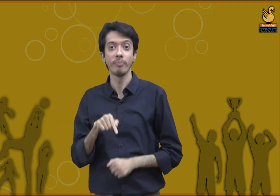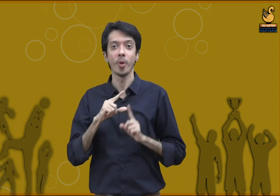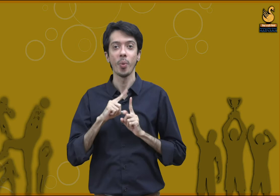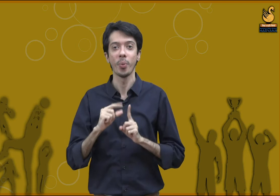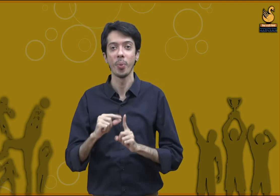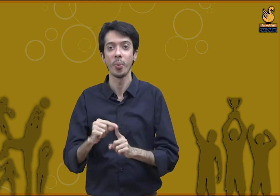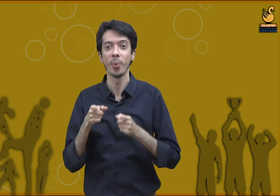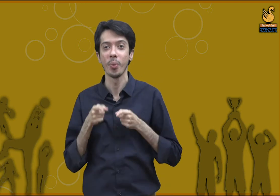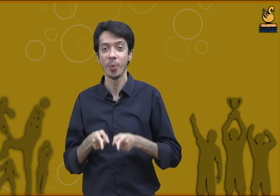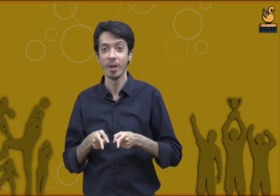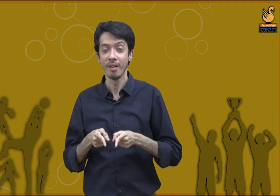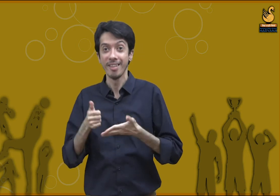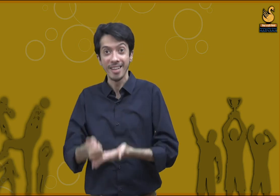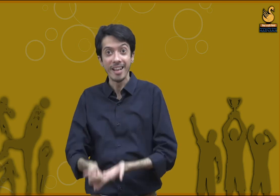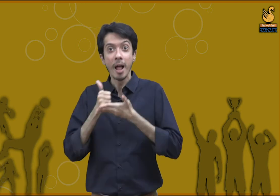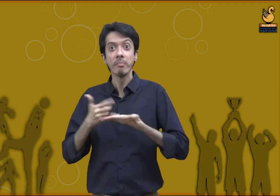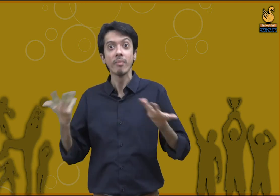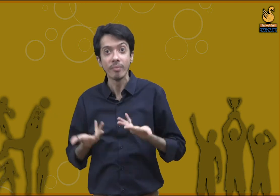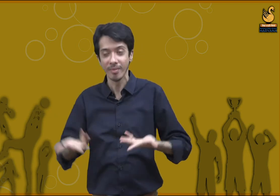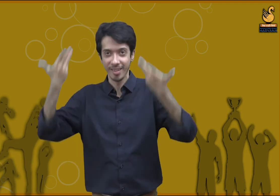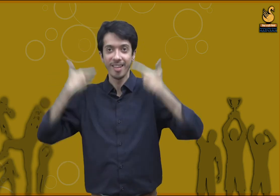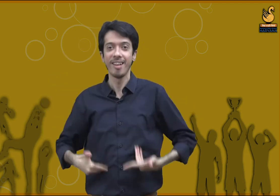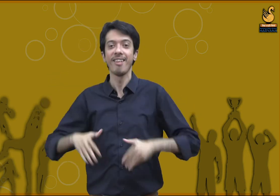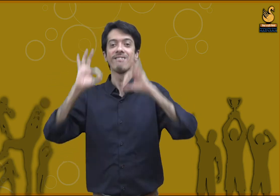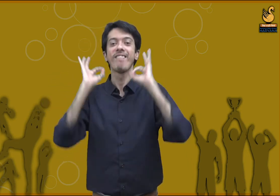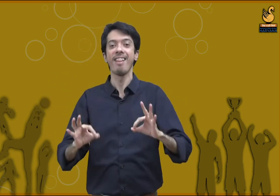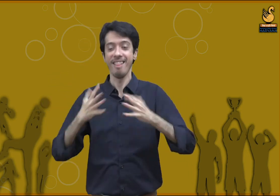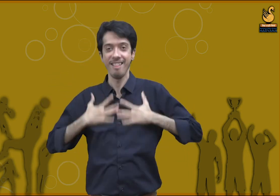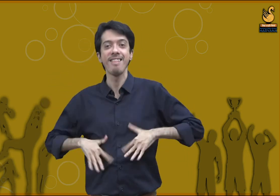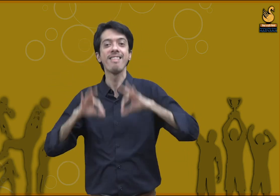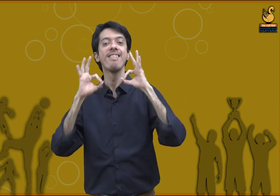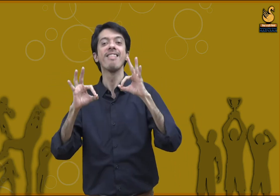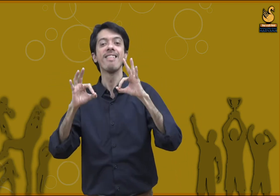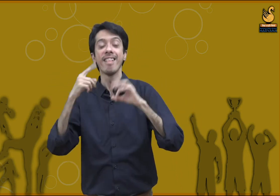So it is important for everyone to follow this. It is also helpful in building a good and healthy body.